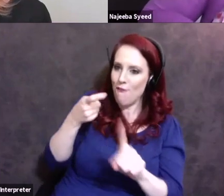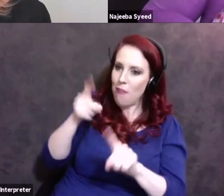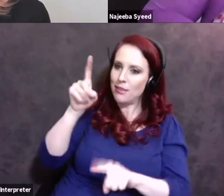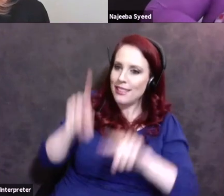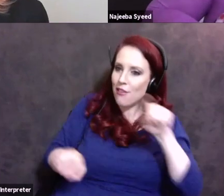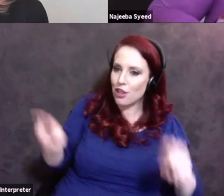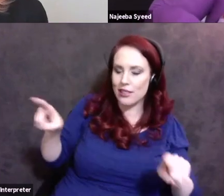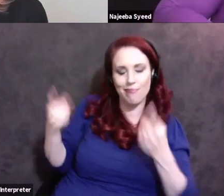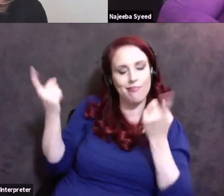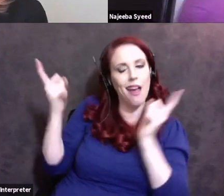agree that's really important.